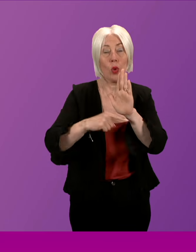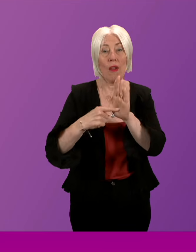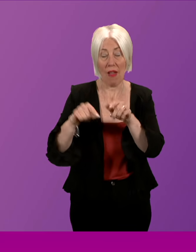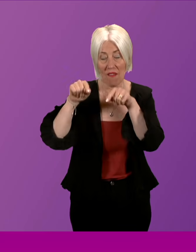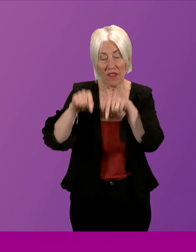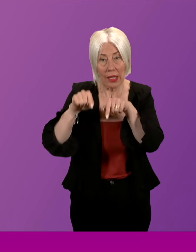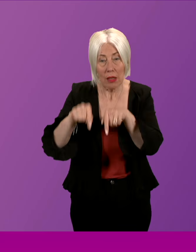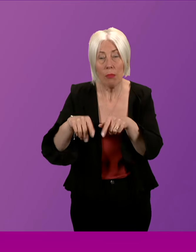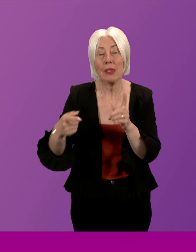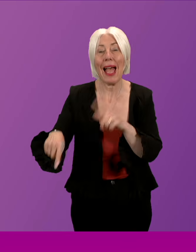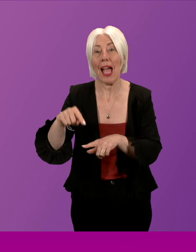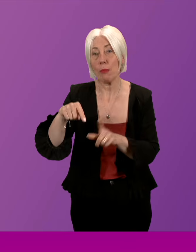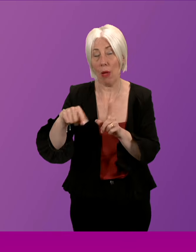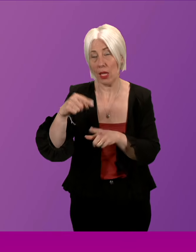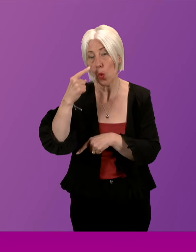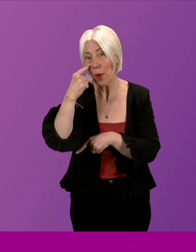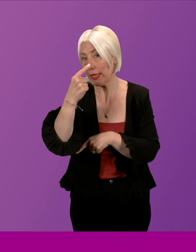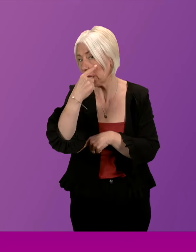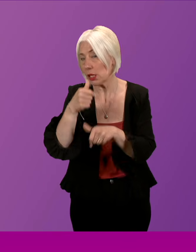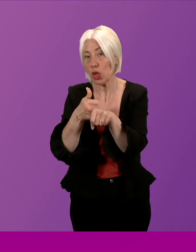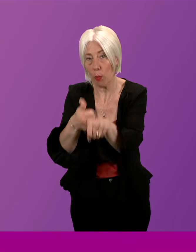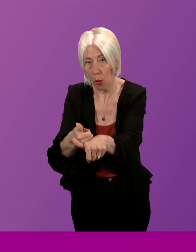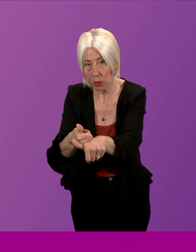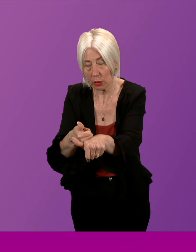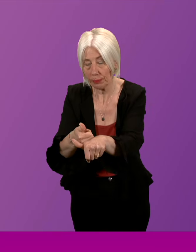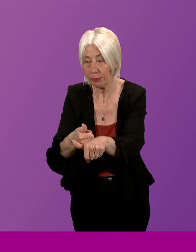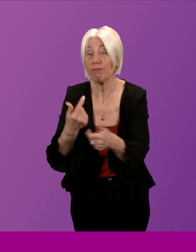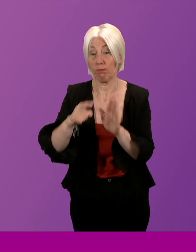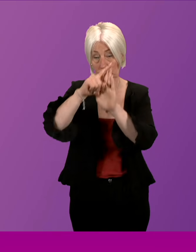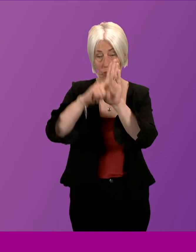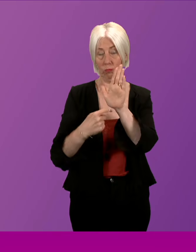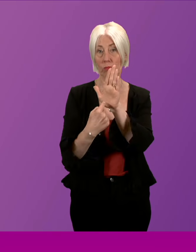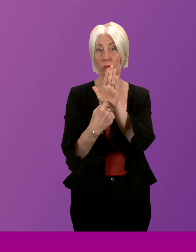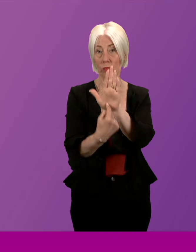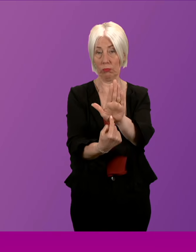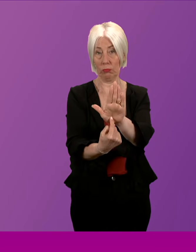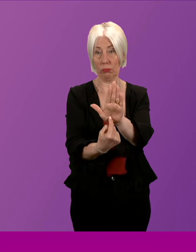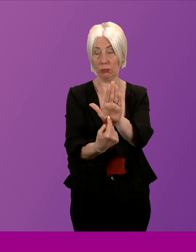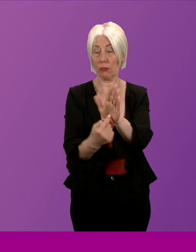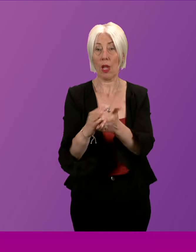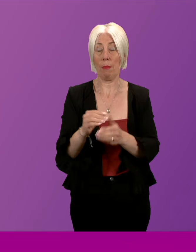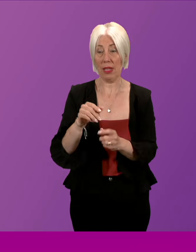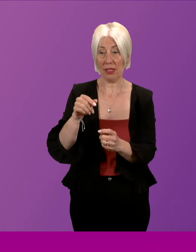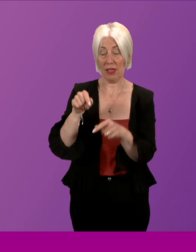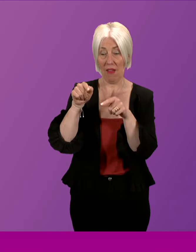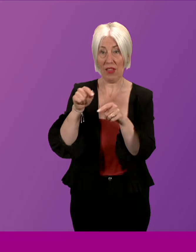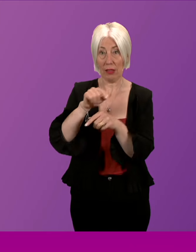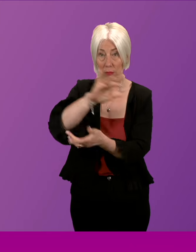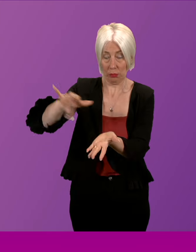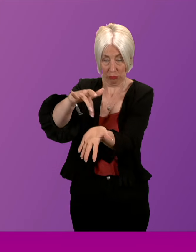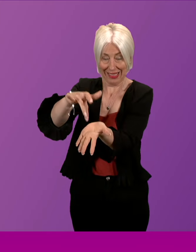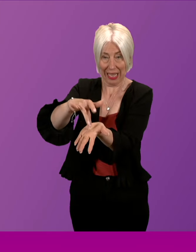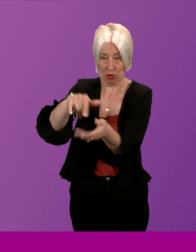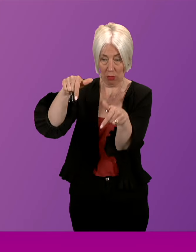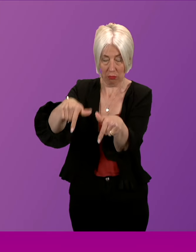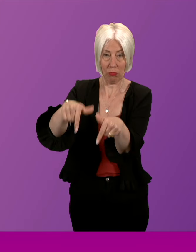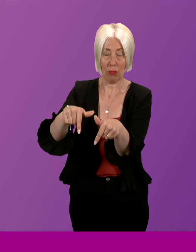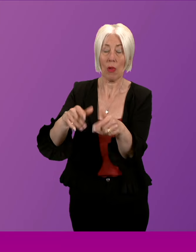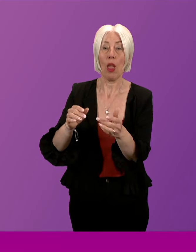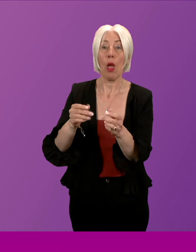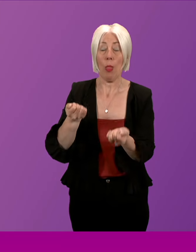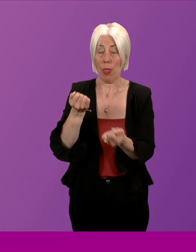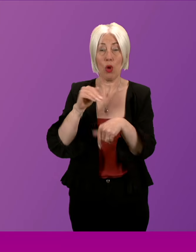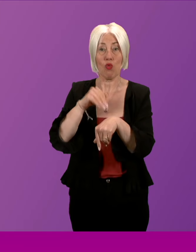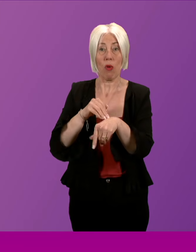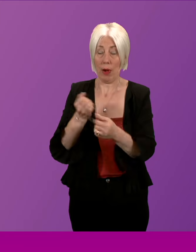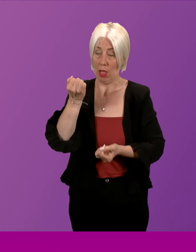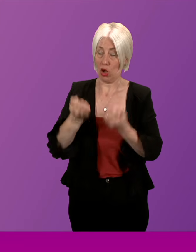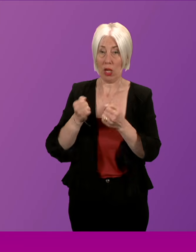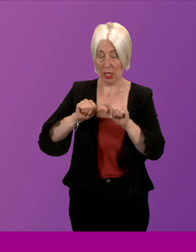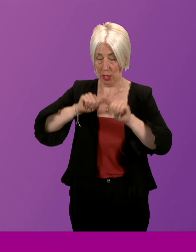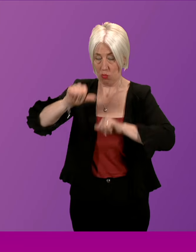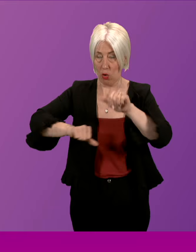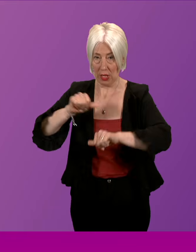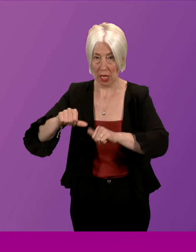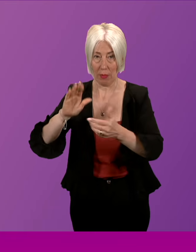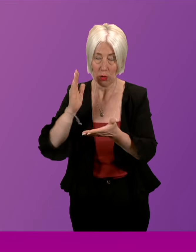and witnesses. That legislation puts the protection and preservation of victims’